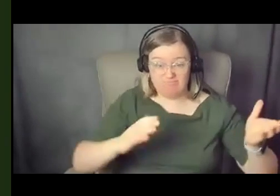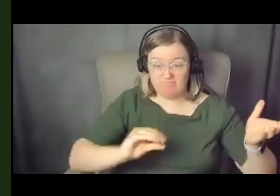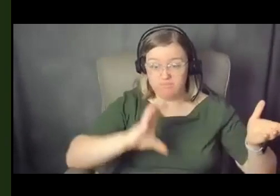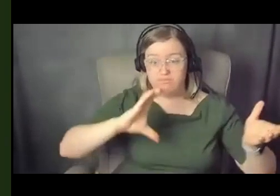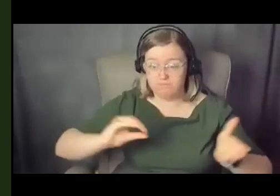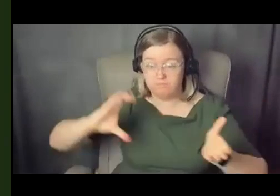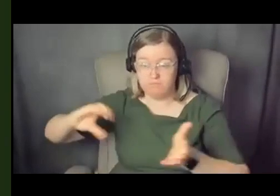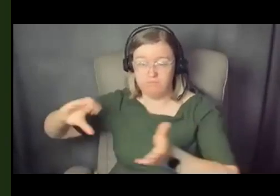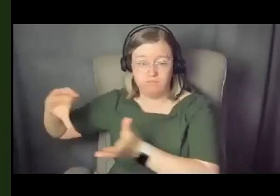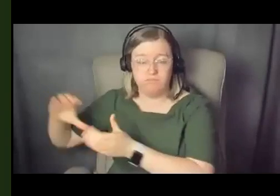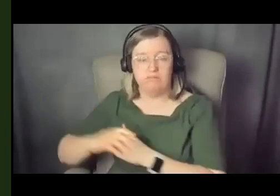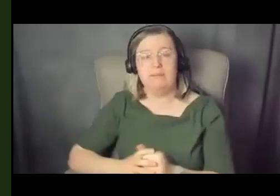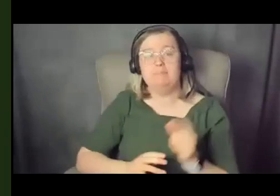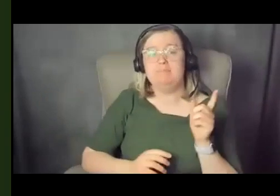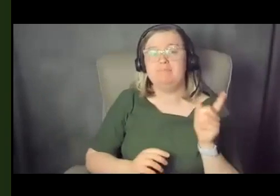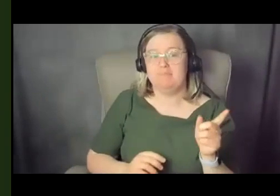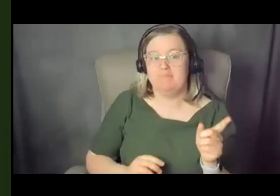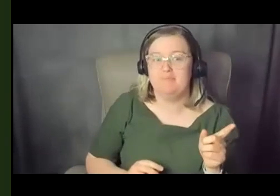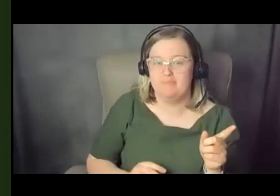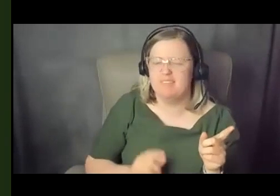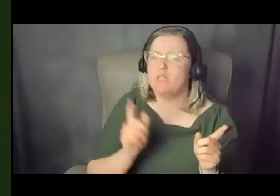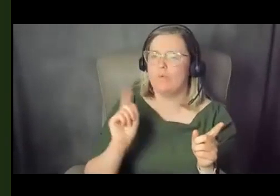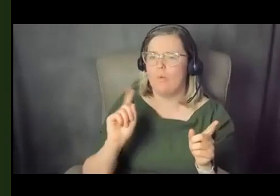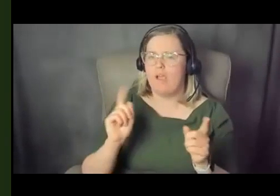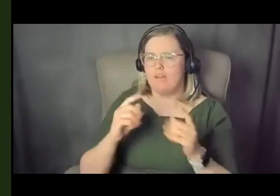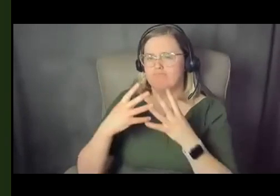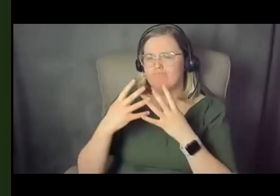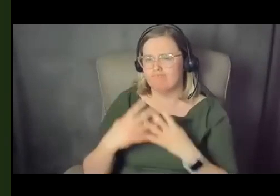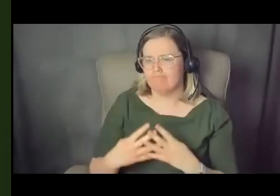wastewater gets treated. Because your city collects your wastewater, you may not have